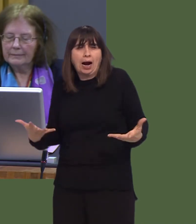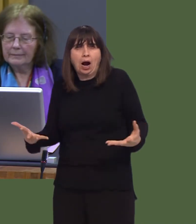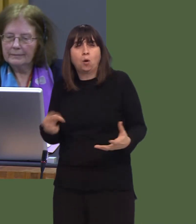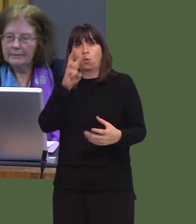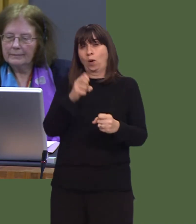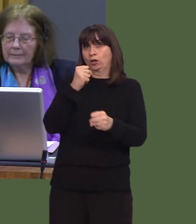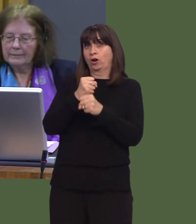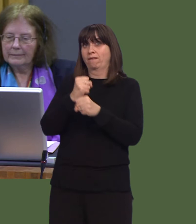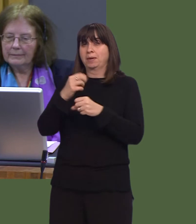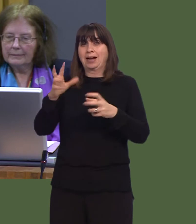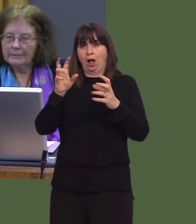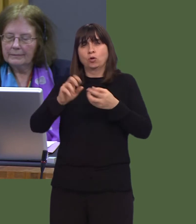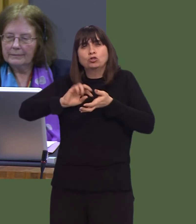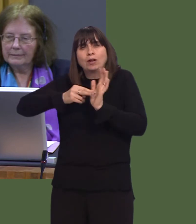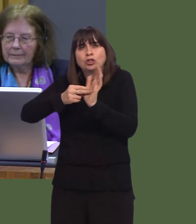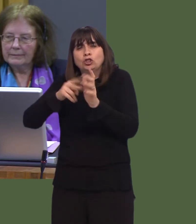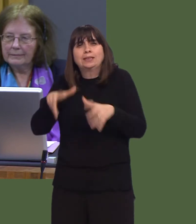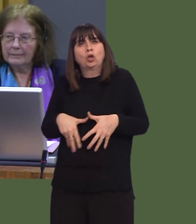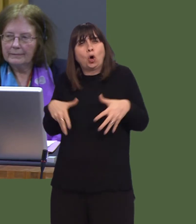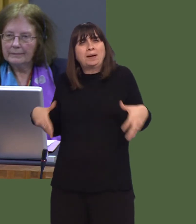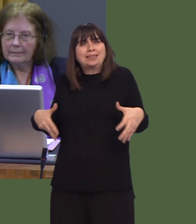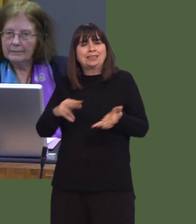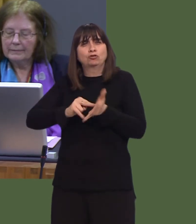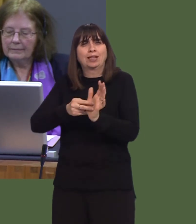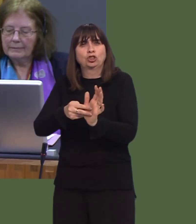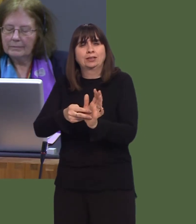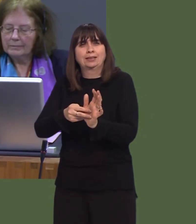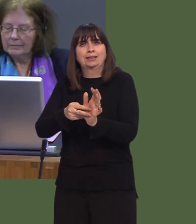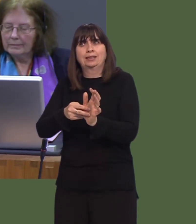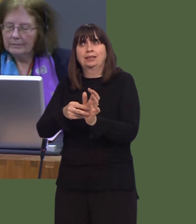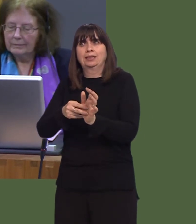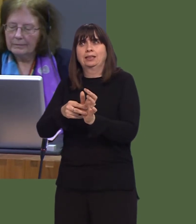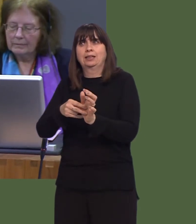up an obesity strategy that is unlikely to be cost-neutral.